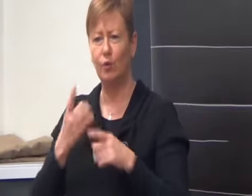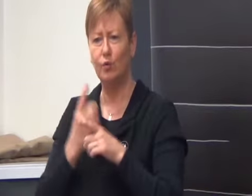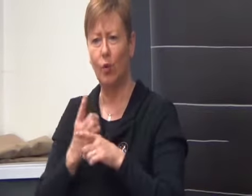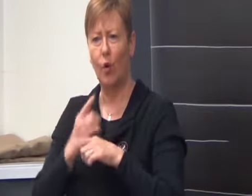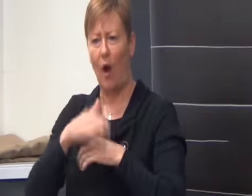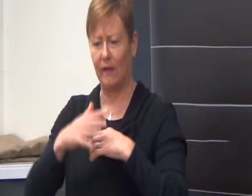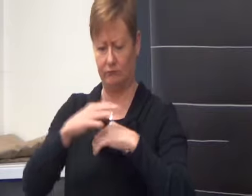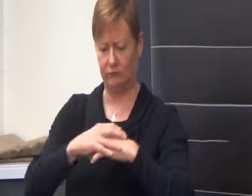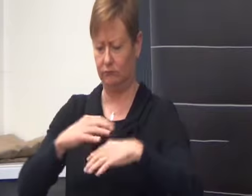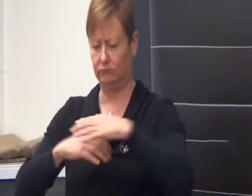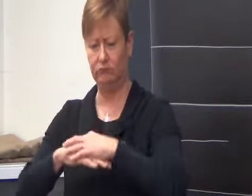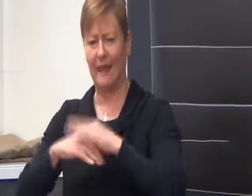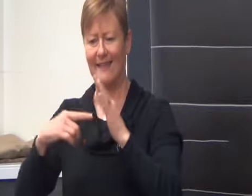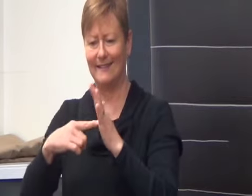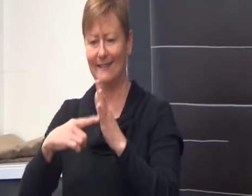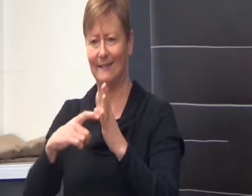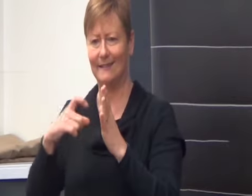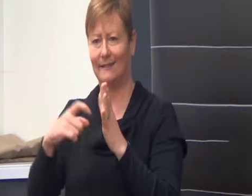It's all tactile in a way.